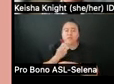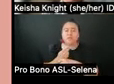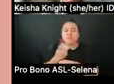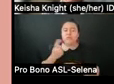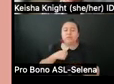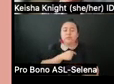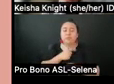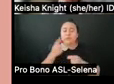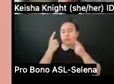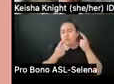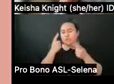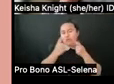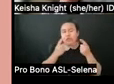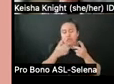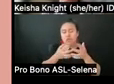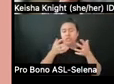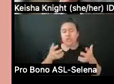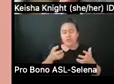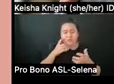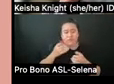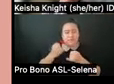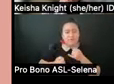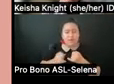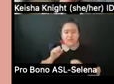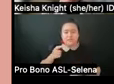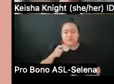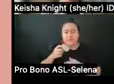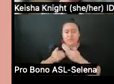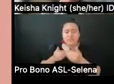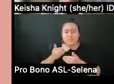take into consideration in kind of the final stages of the review process.